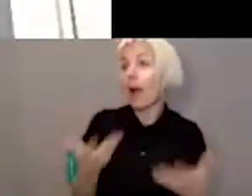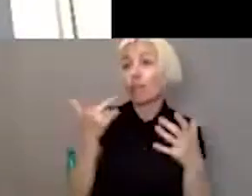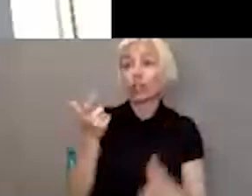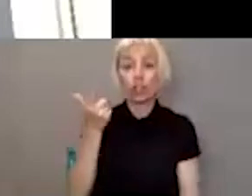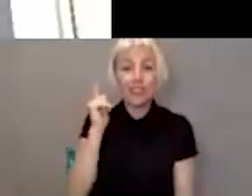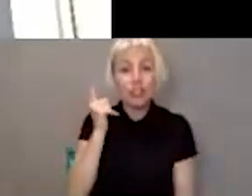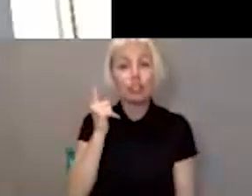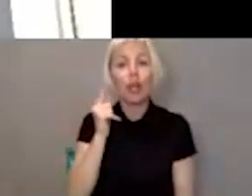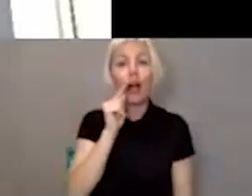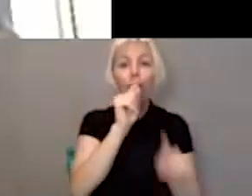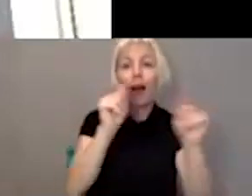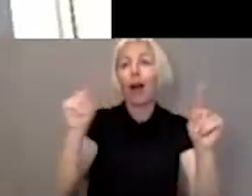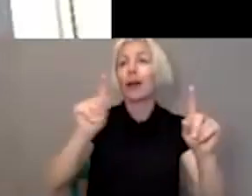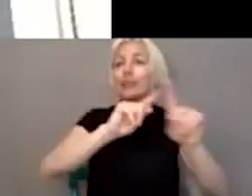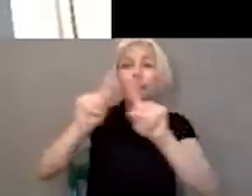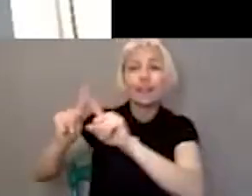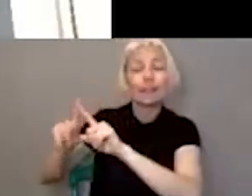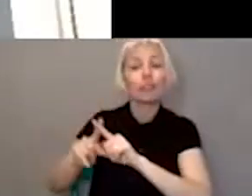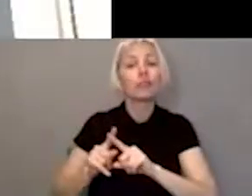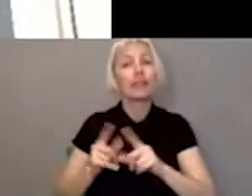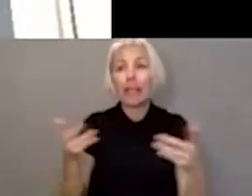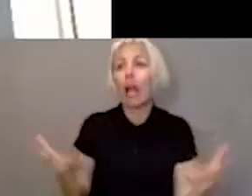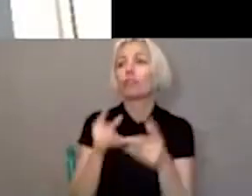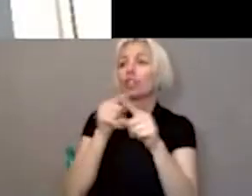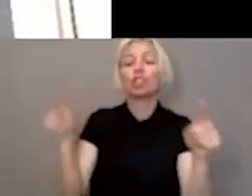around us to continue to just... even if it means you stop and you think. For me, I take